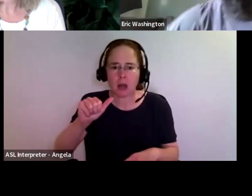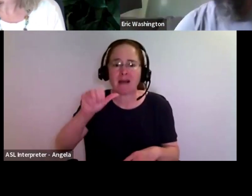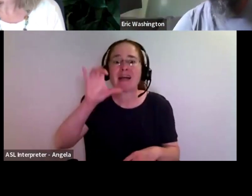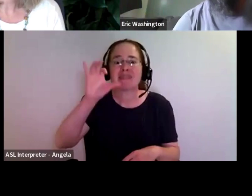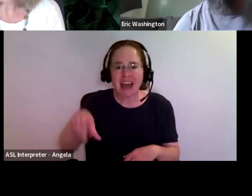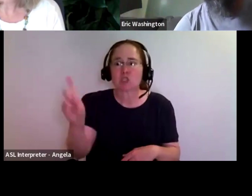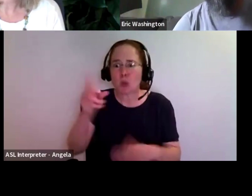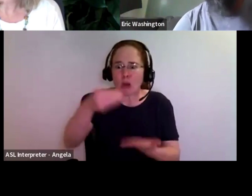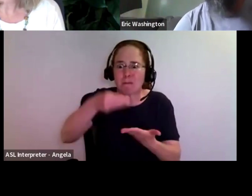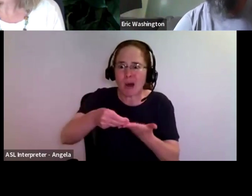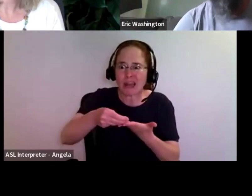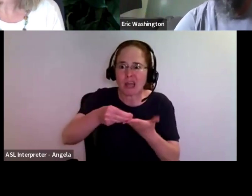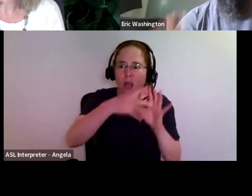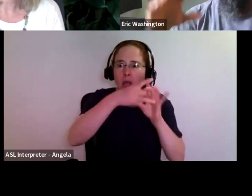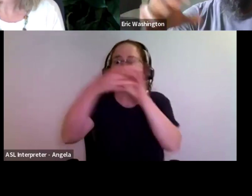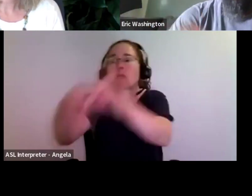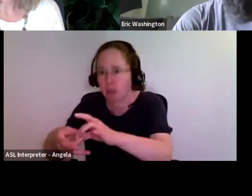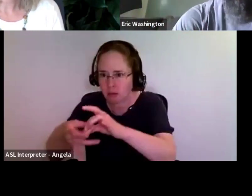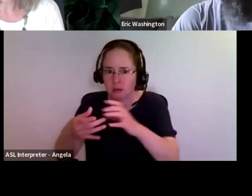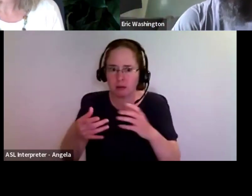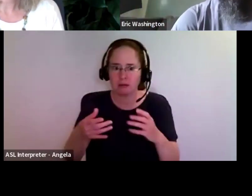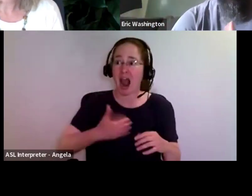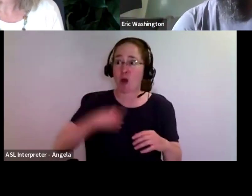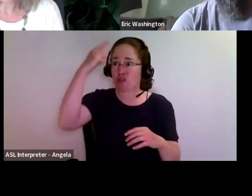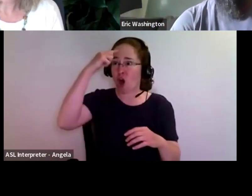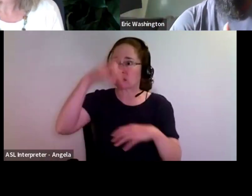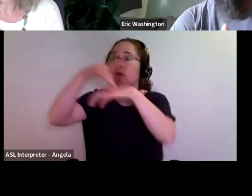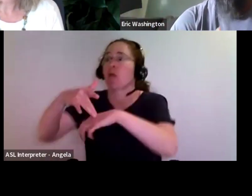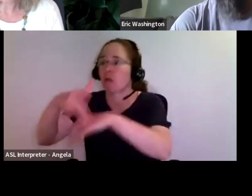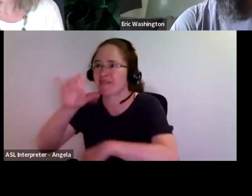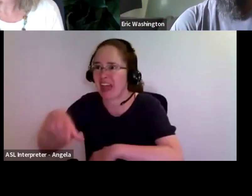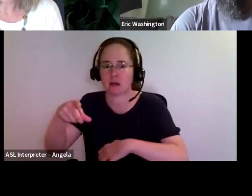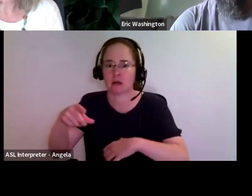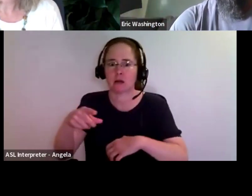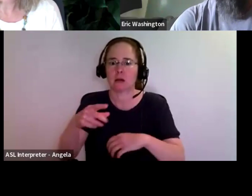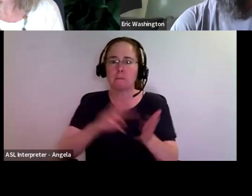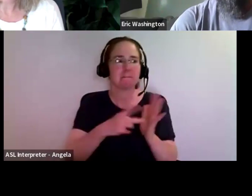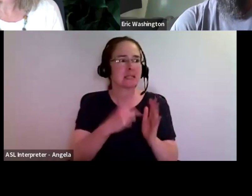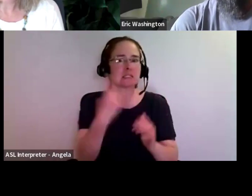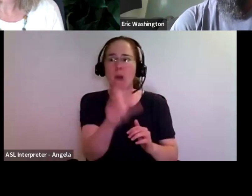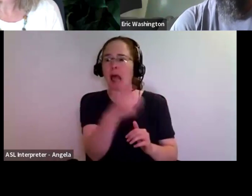where we go with our thought process. And that's always, we always leaving somebody behind. So I think that is, you know,